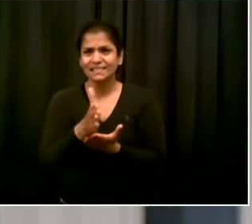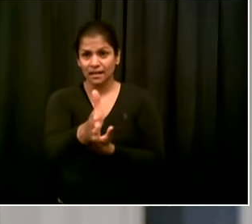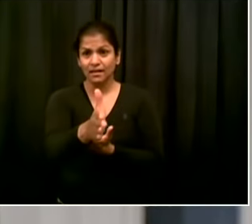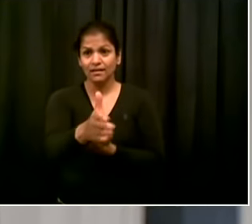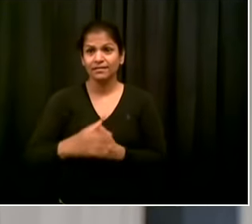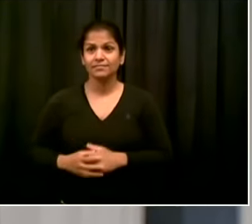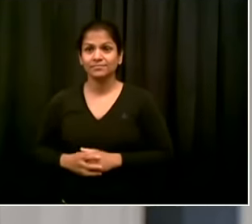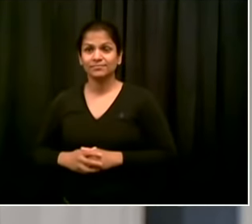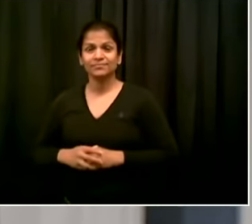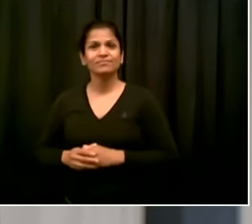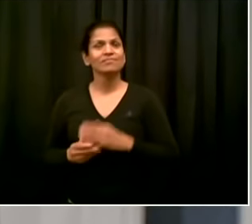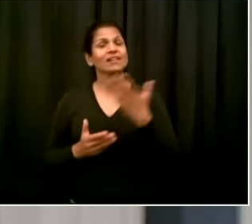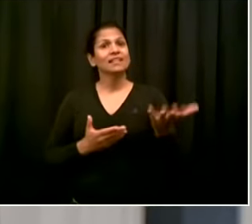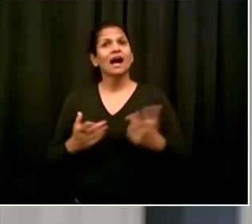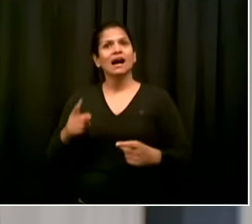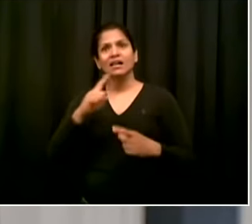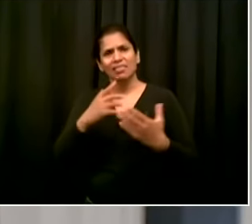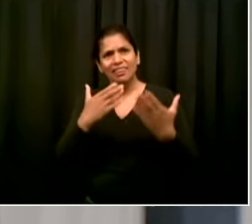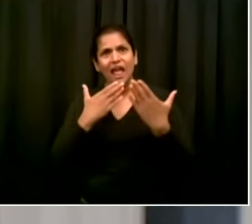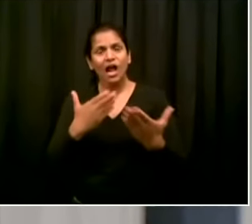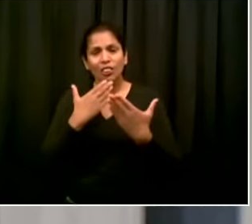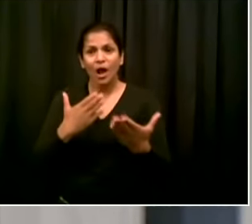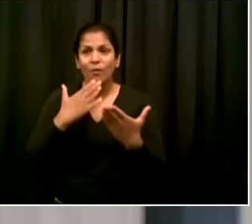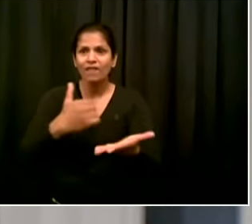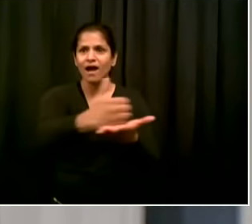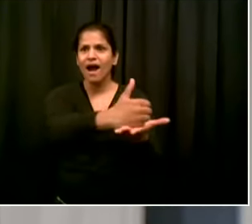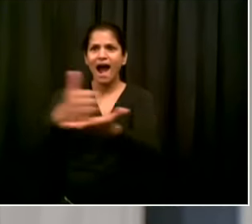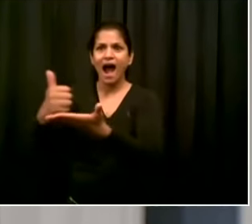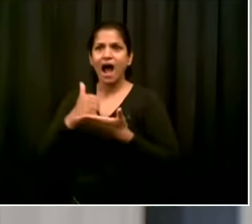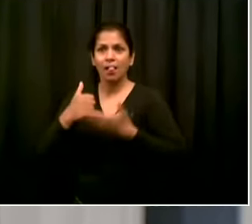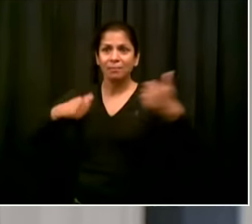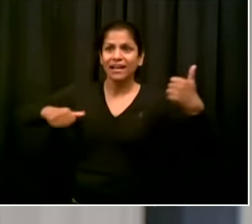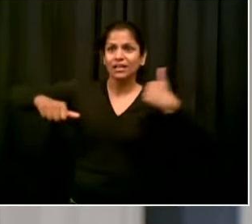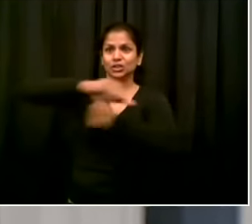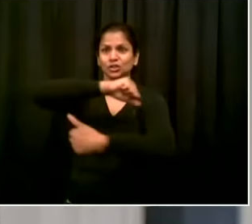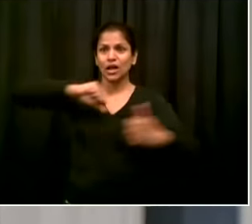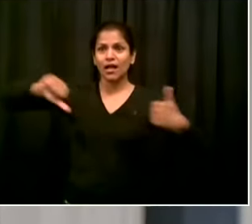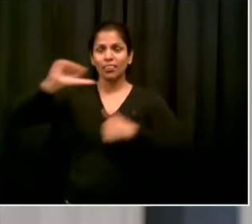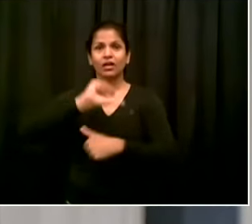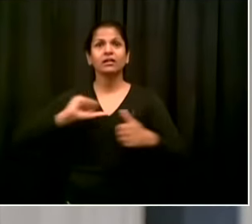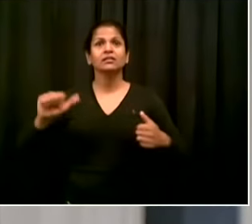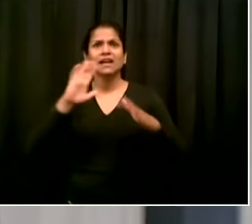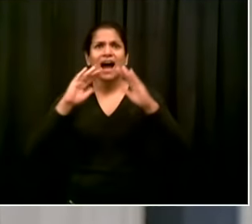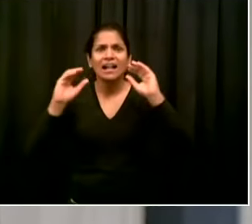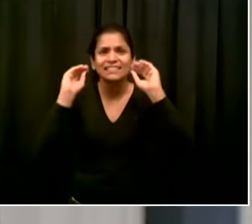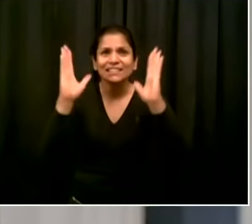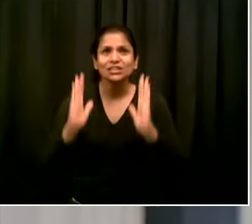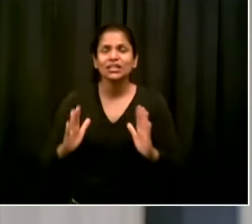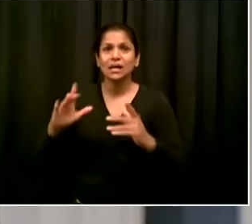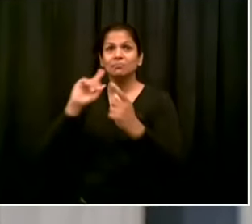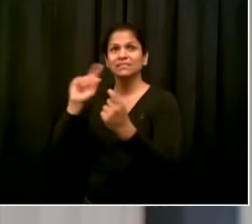THIS MORNING. I WANT O TADD MY VOICE TO THE